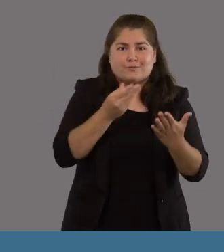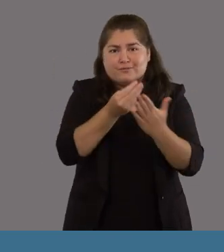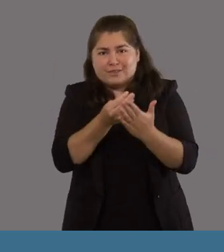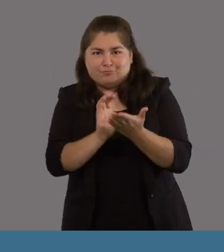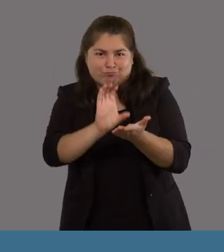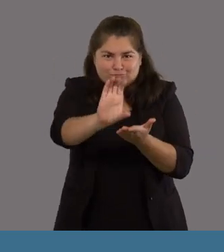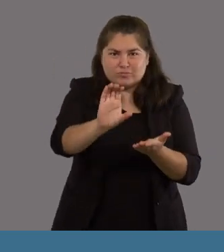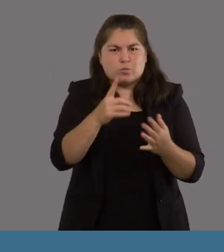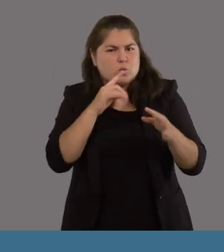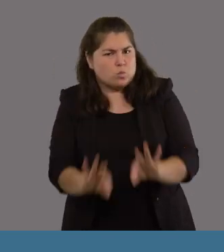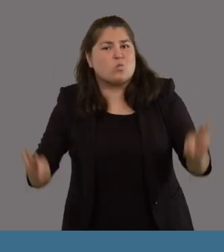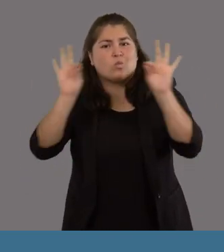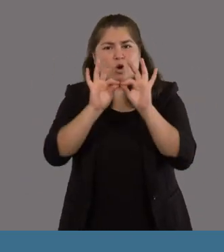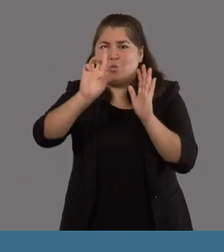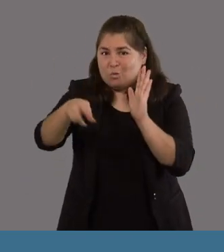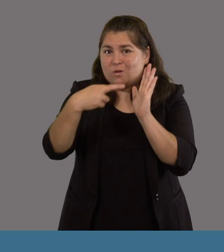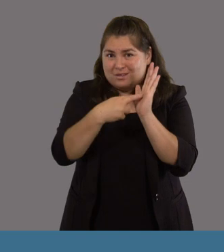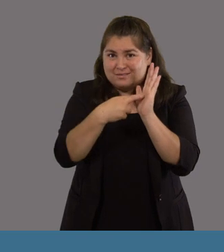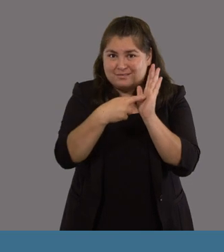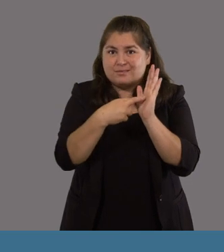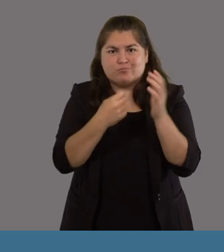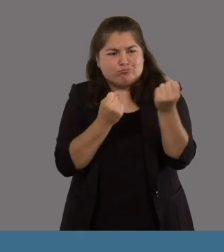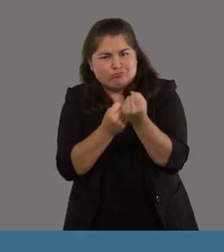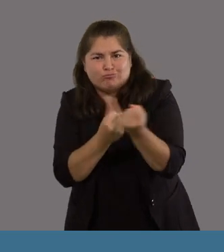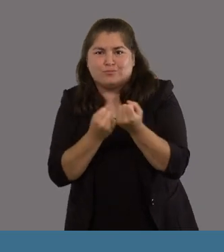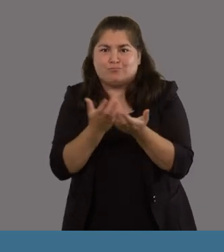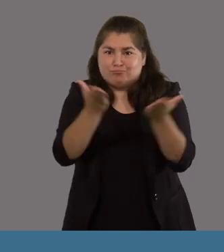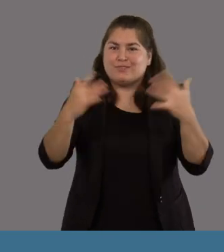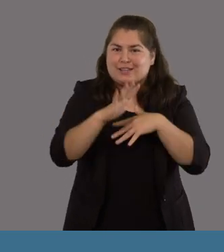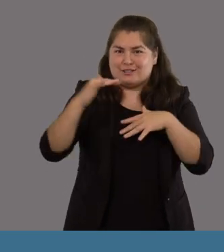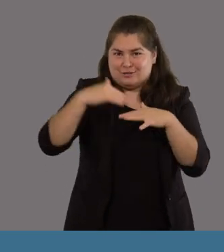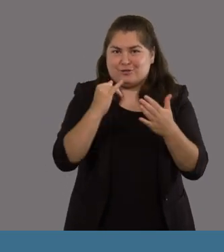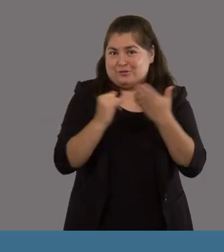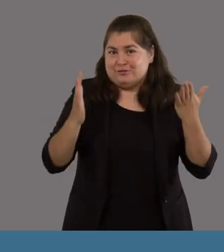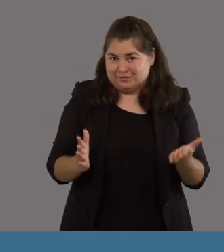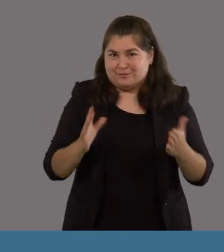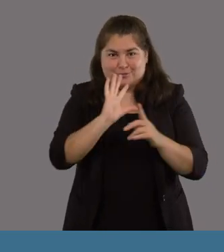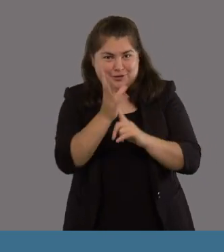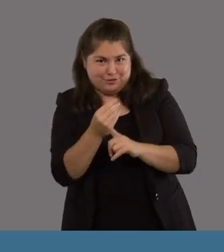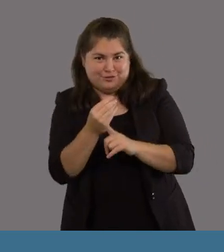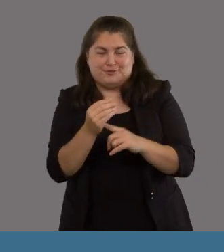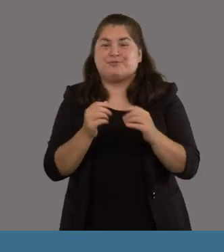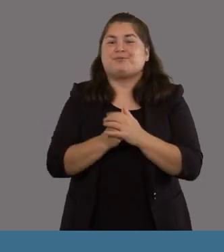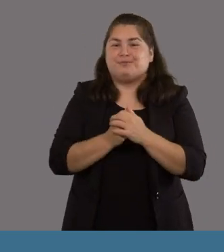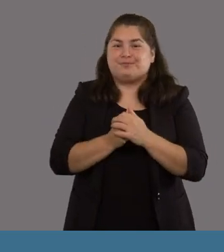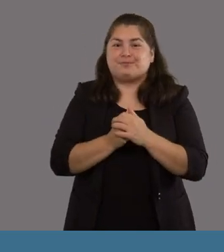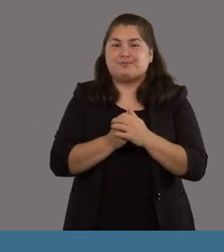arts funders have a critical role to play in supporting Indigenous arts and cultures.